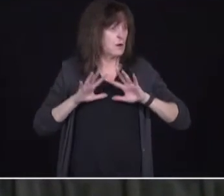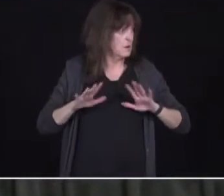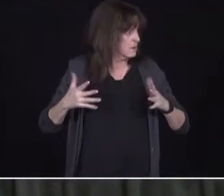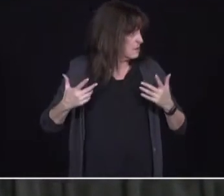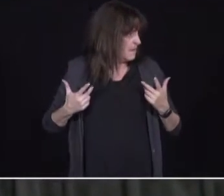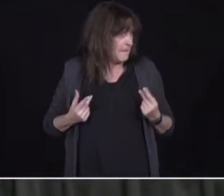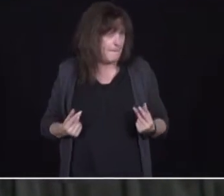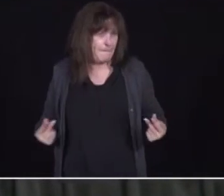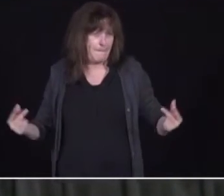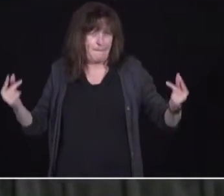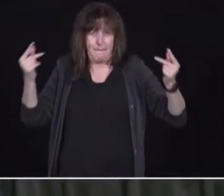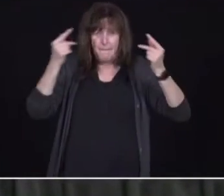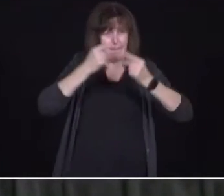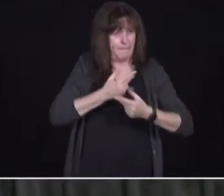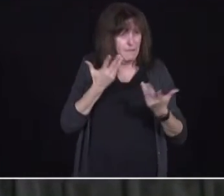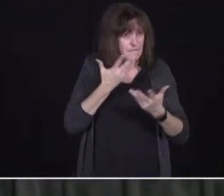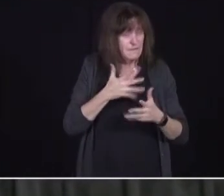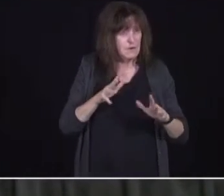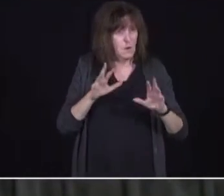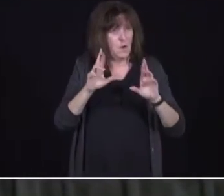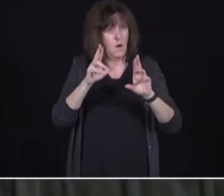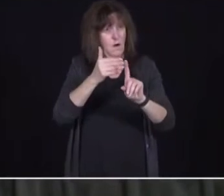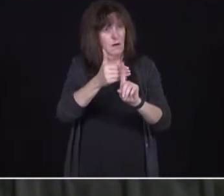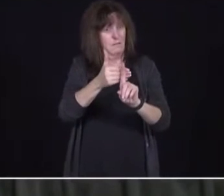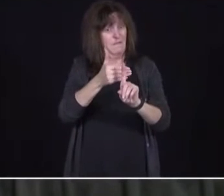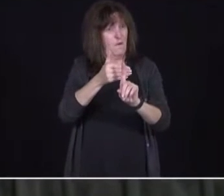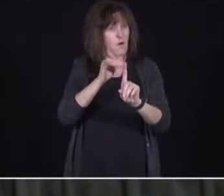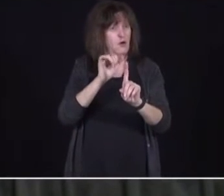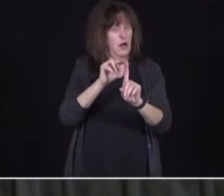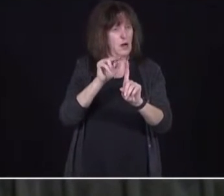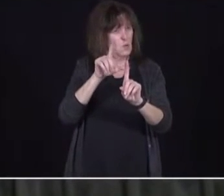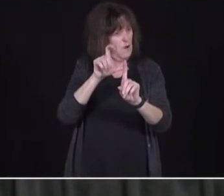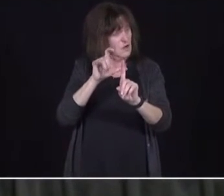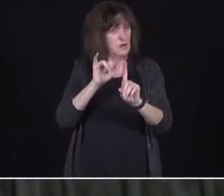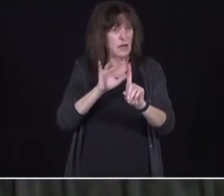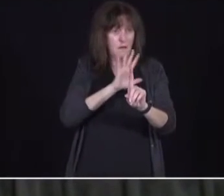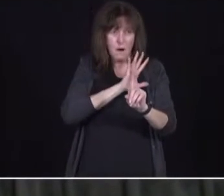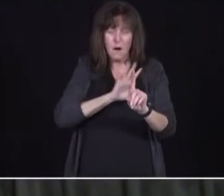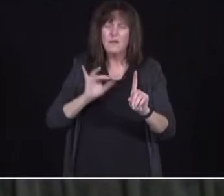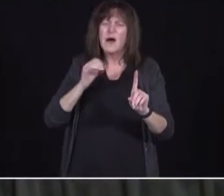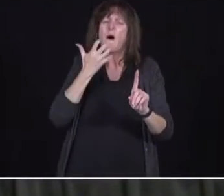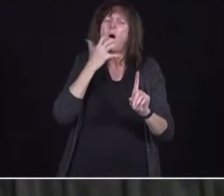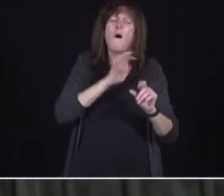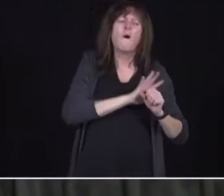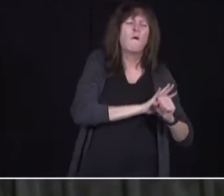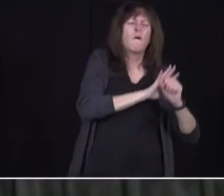We set a goal of January 21st of the hot areas and hot zones and hopefully we will be